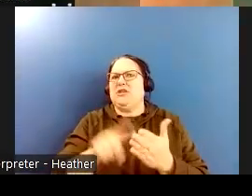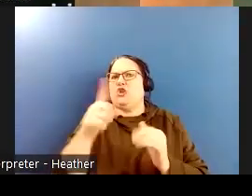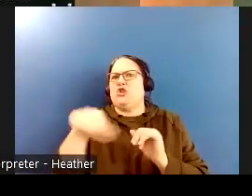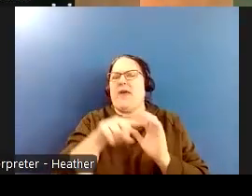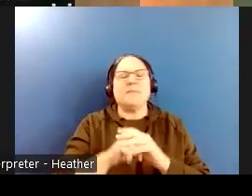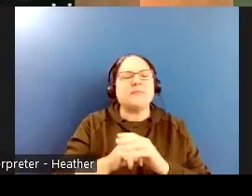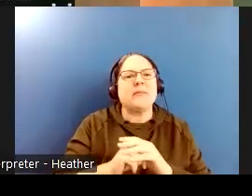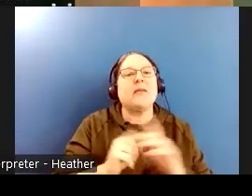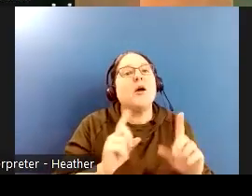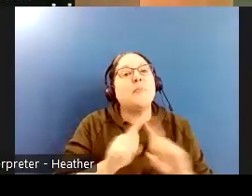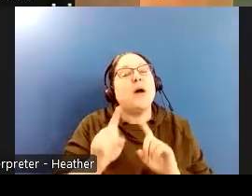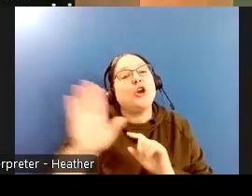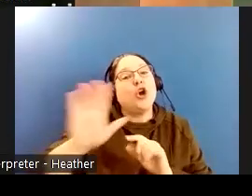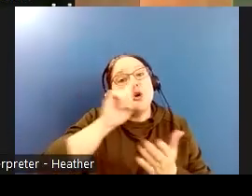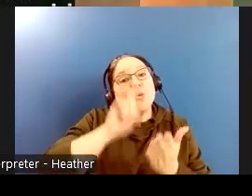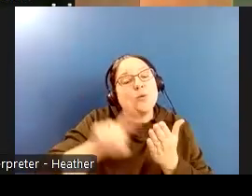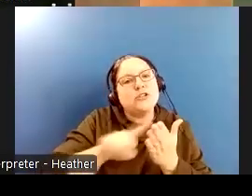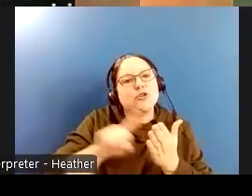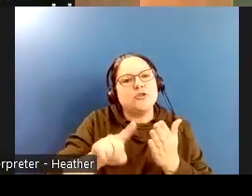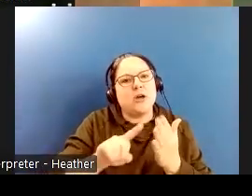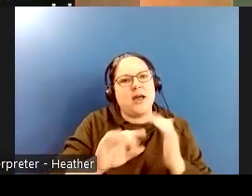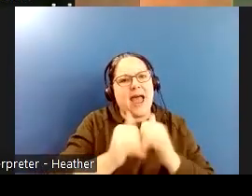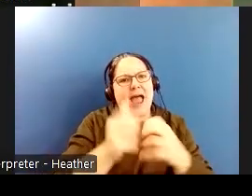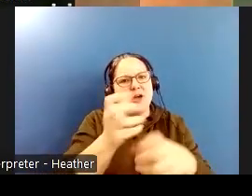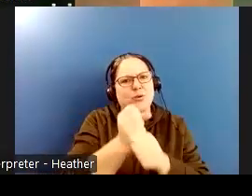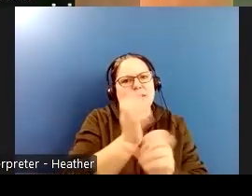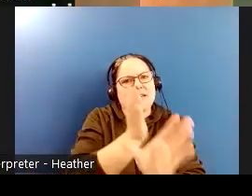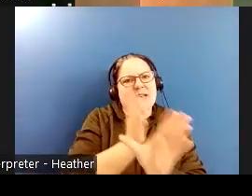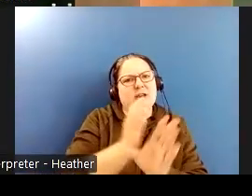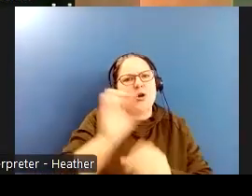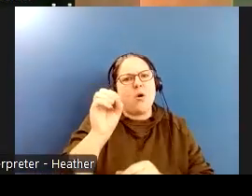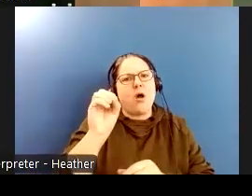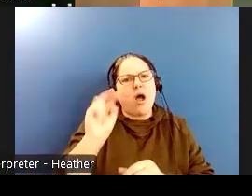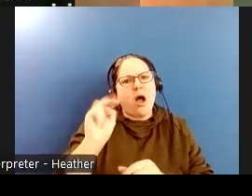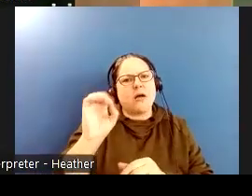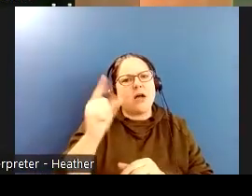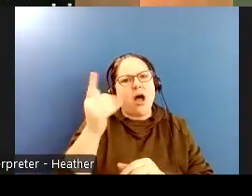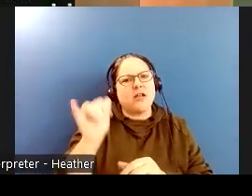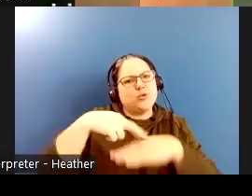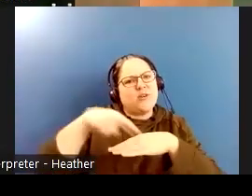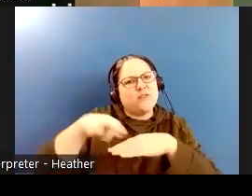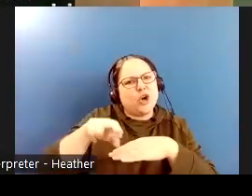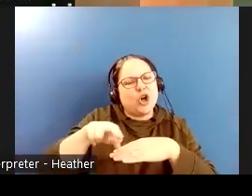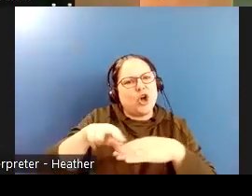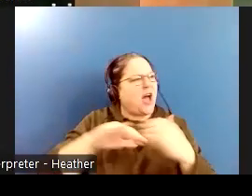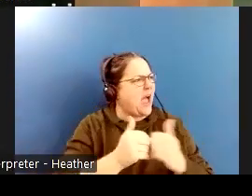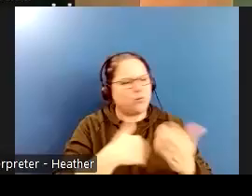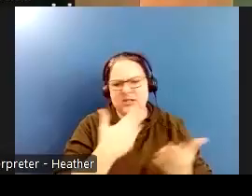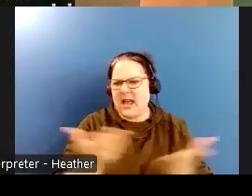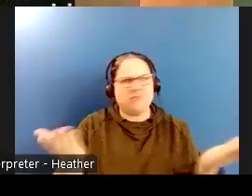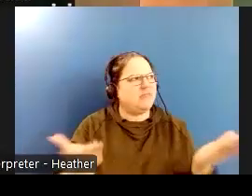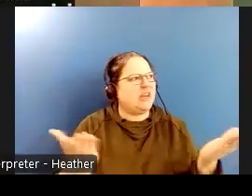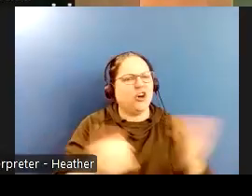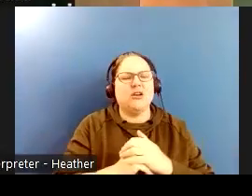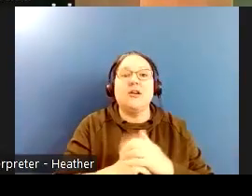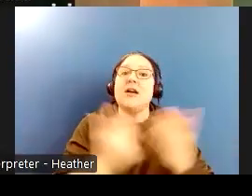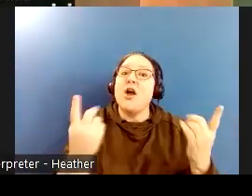um how am I getting my psychooncology referrals? And so uh it turns out that providers who had